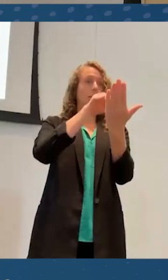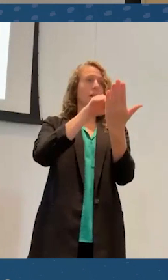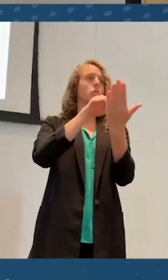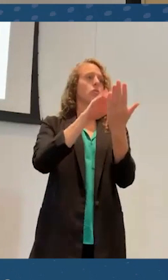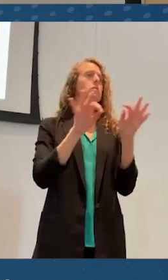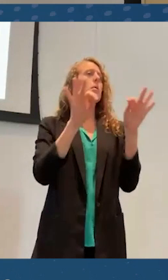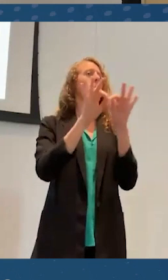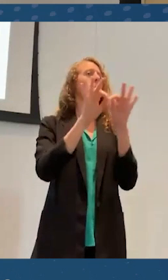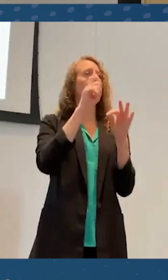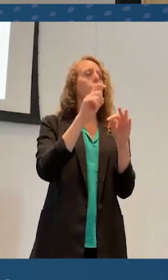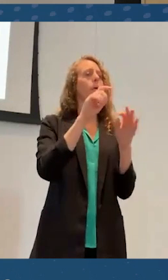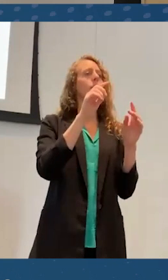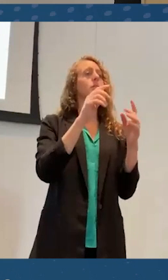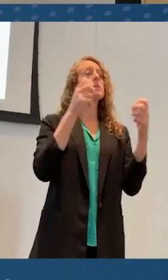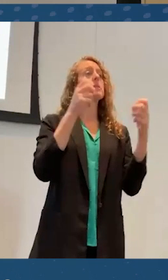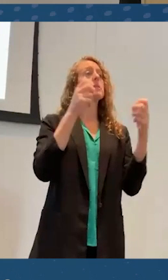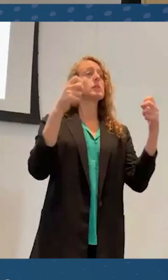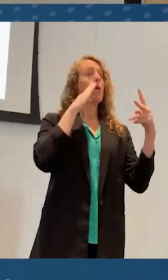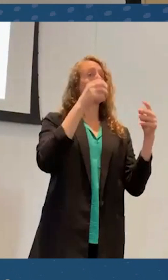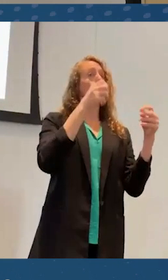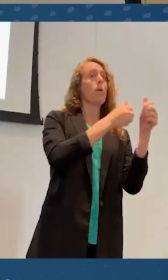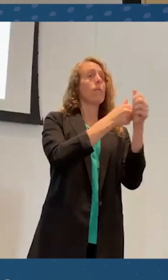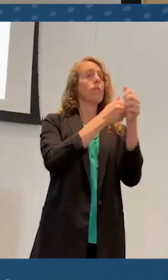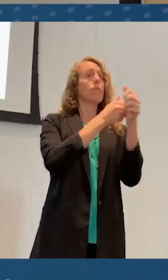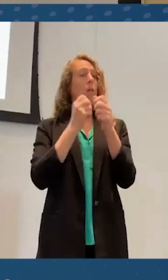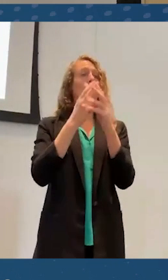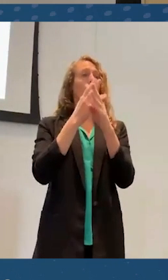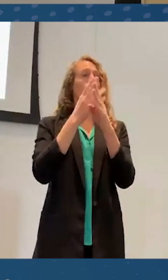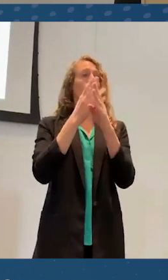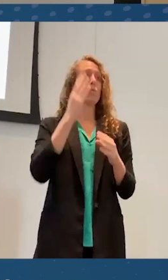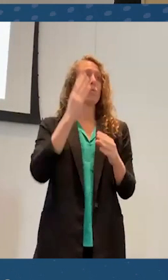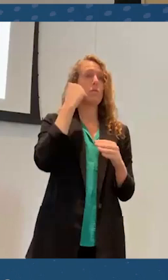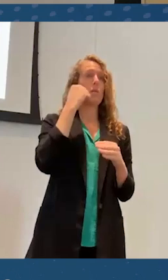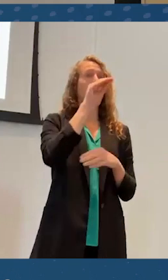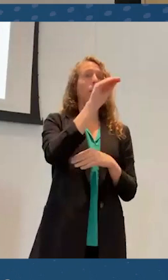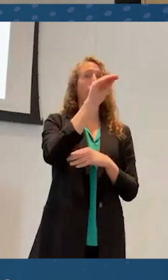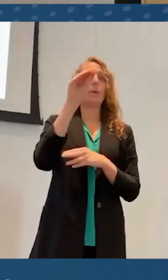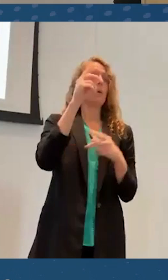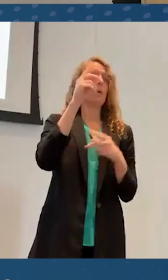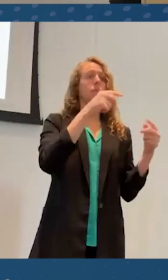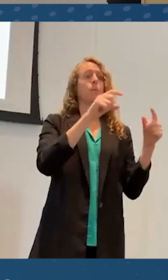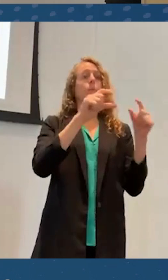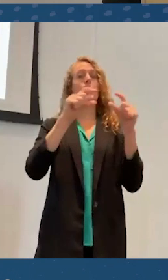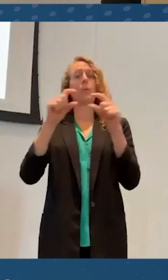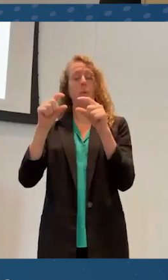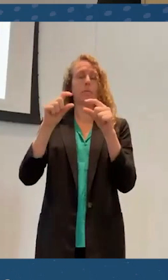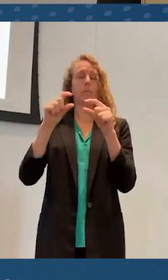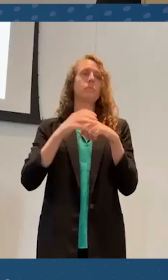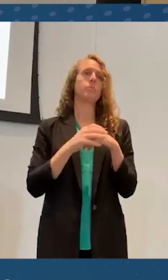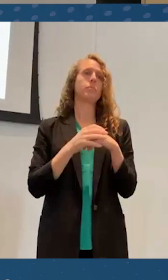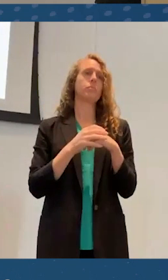And it would be impossible for the user to move their head to look more directly at the subtitles,